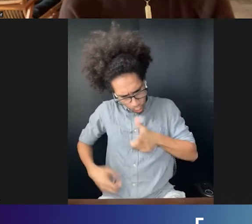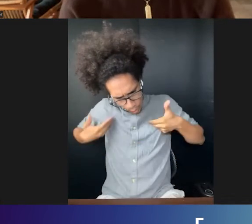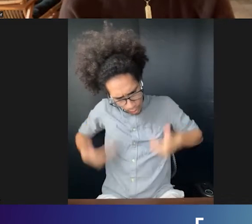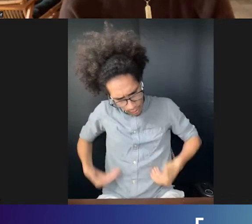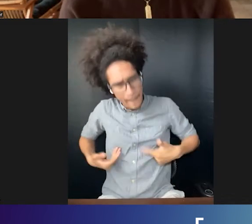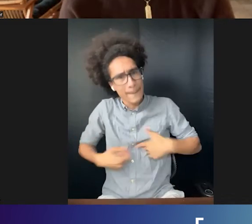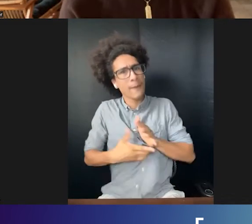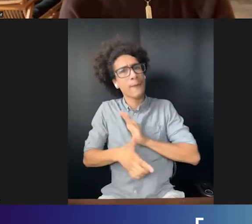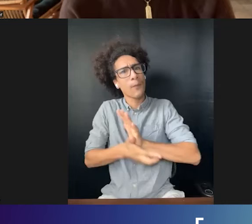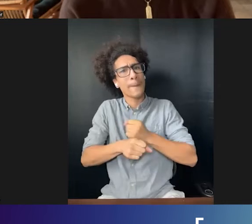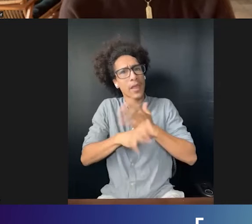I just wanted to add that quickly.